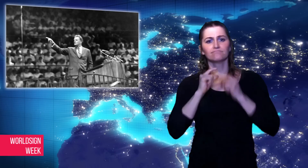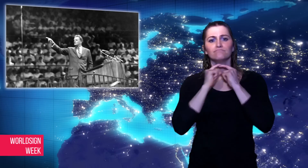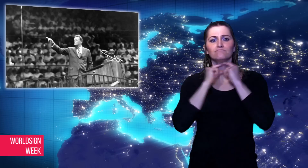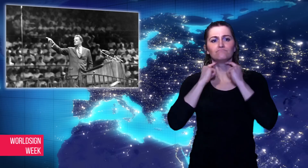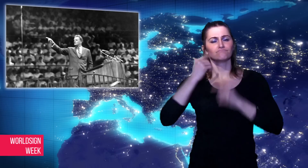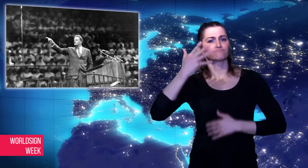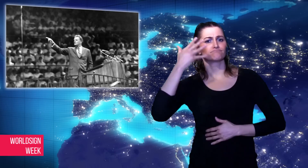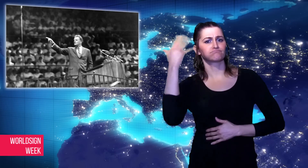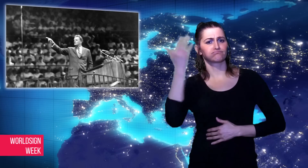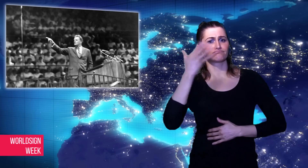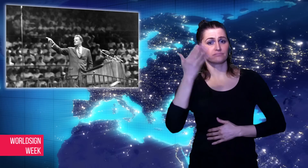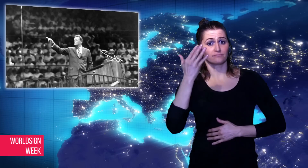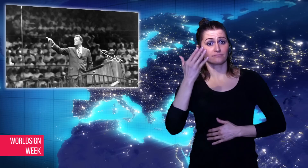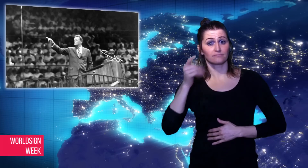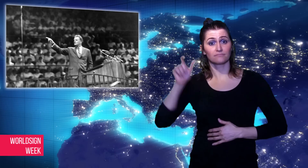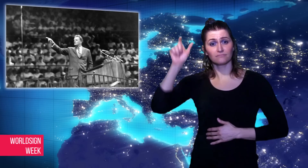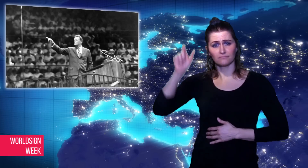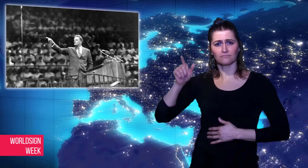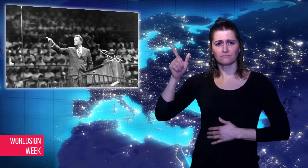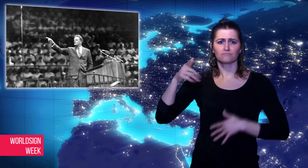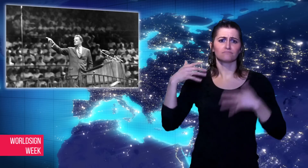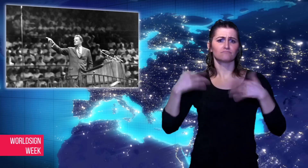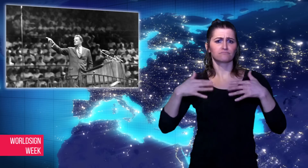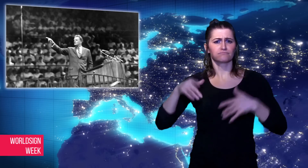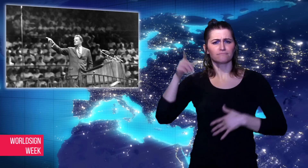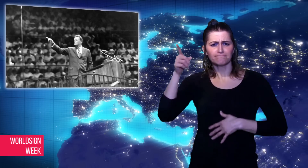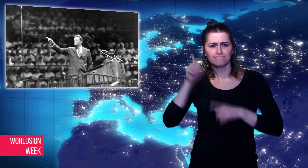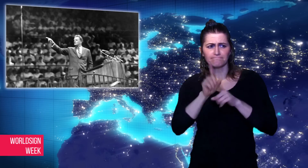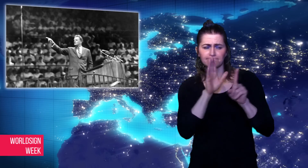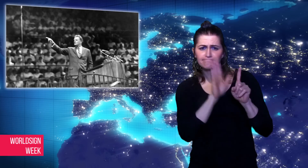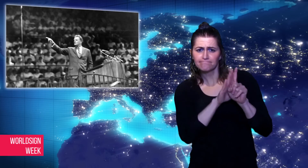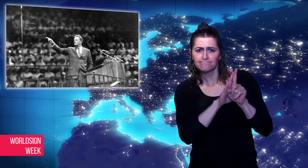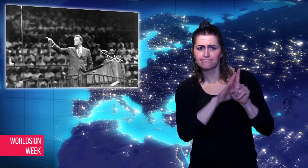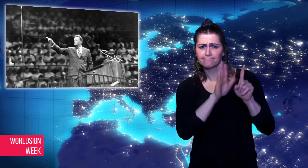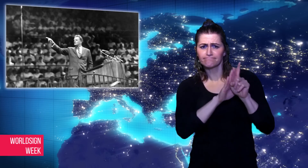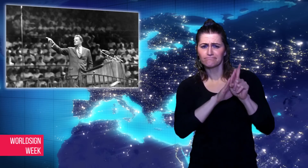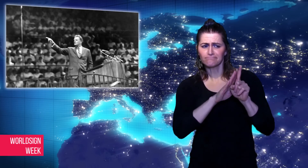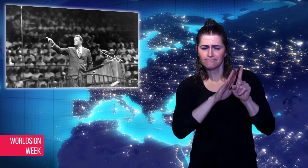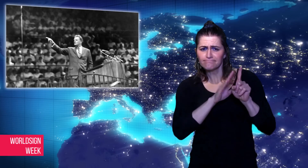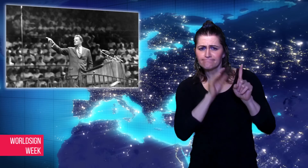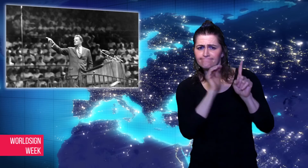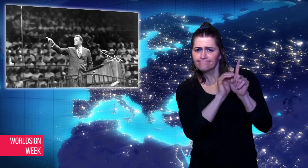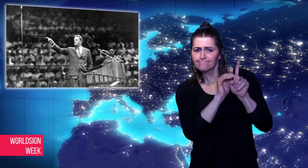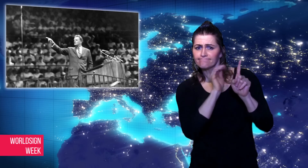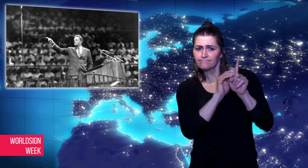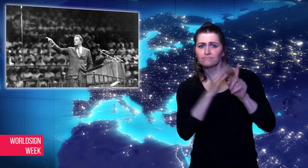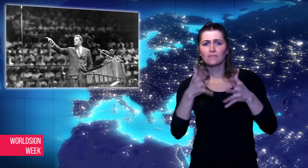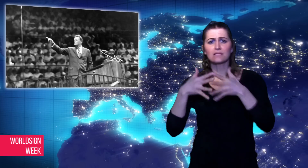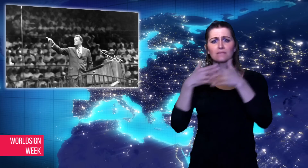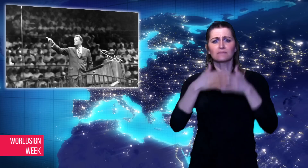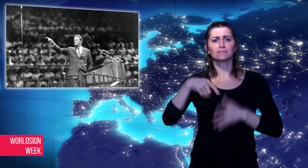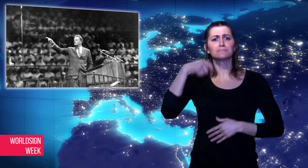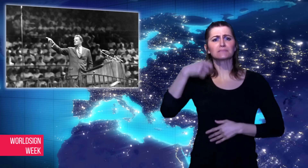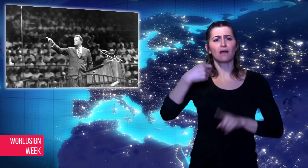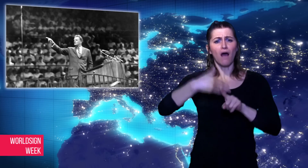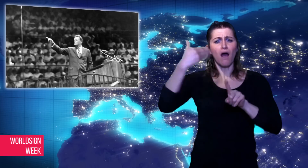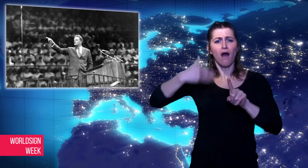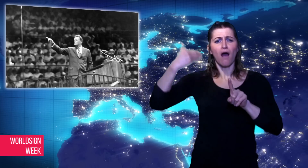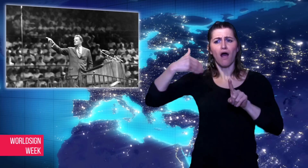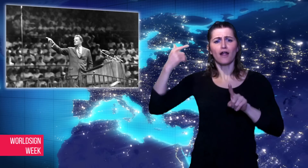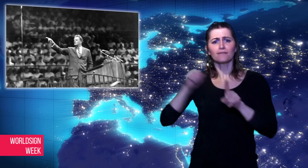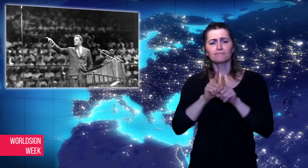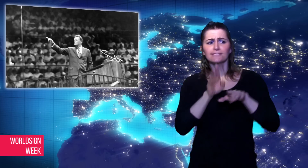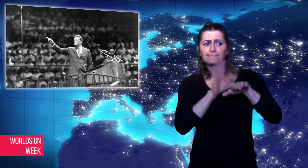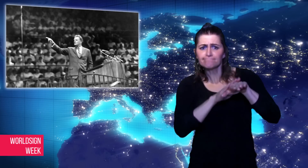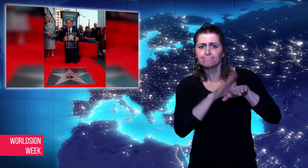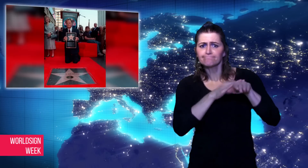five children and 19 grandchildren. His